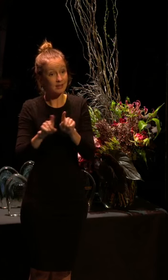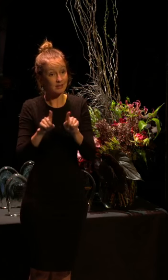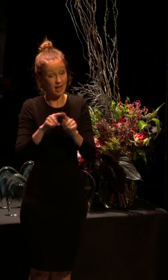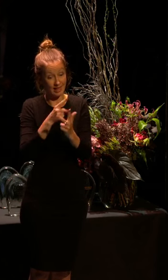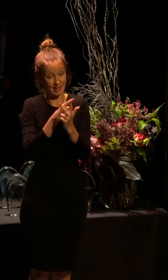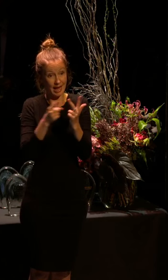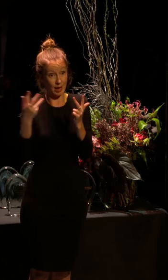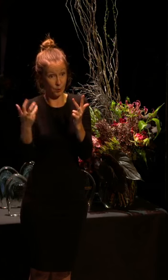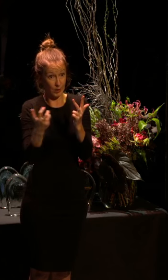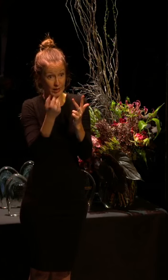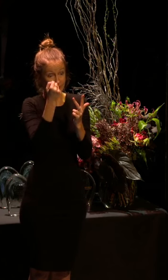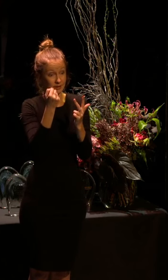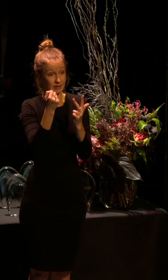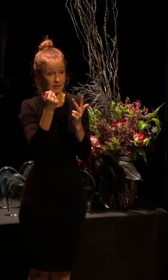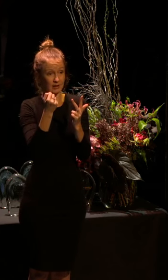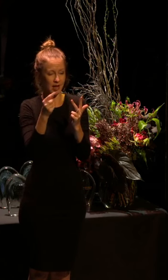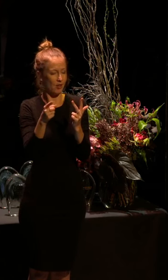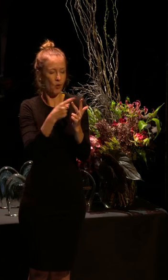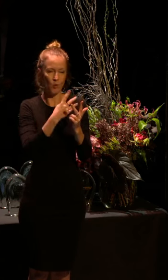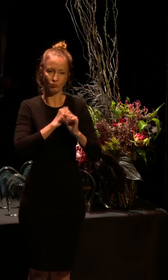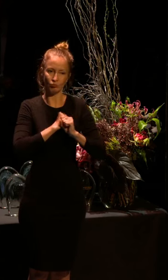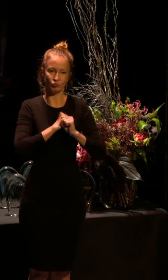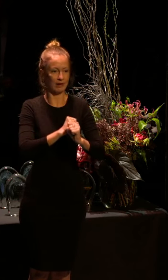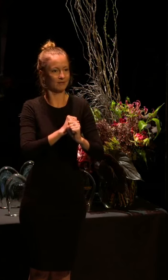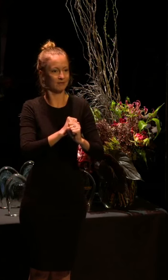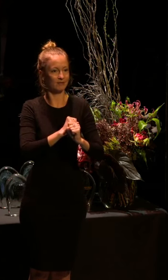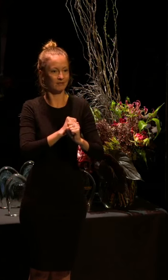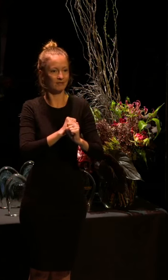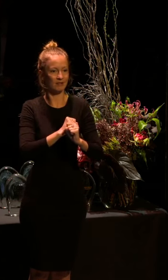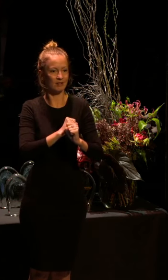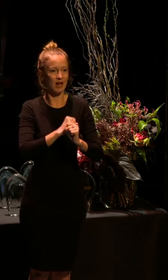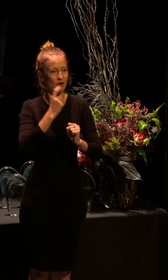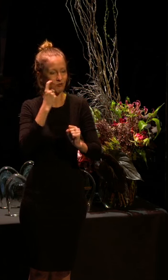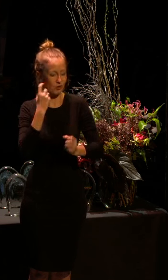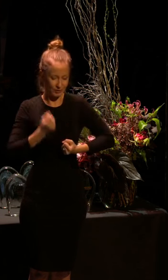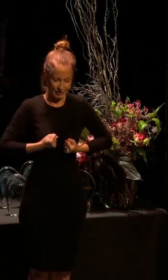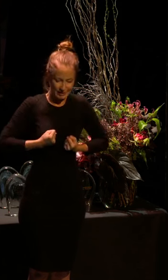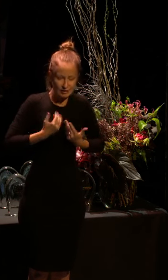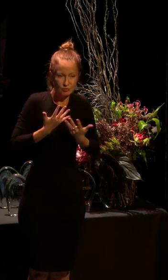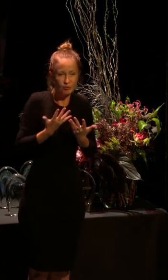all fearless in their pursuit of human expression.